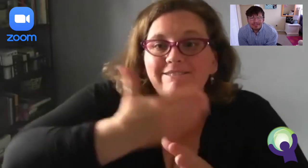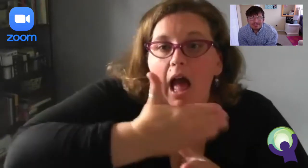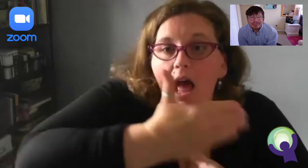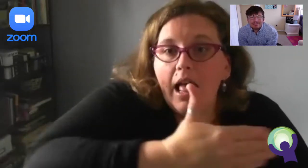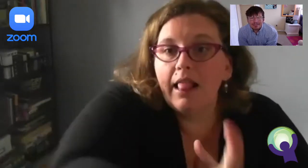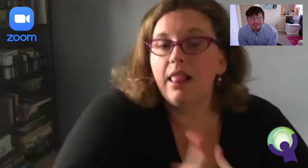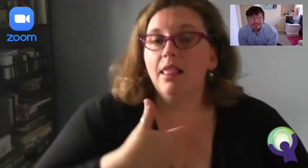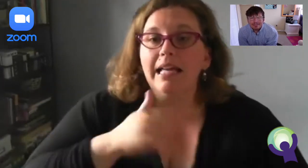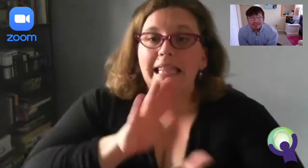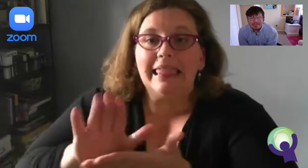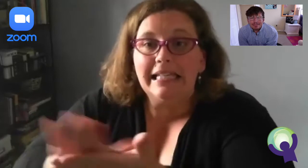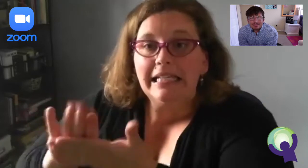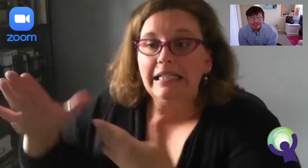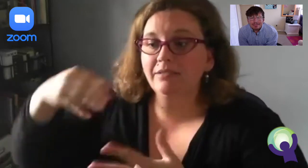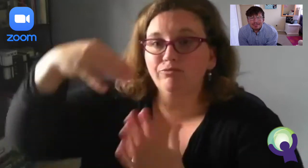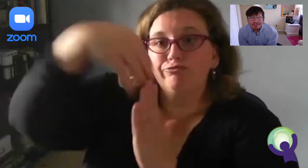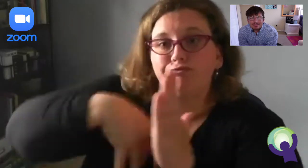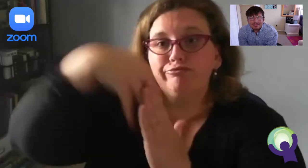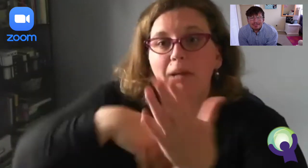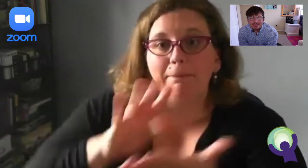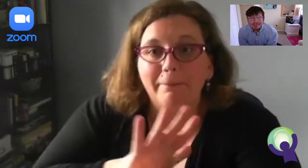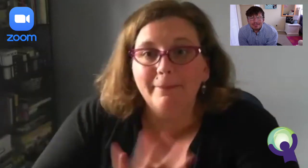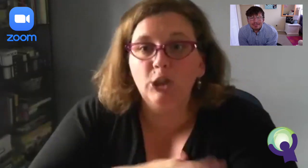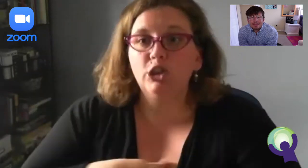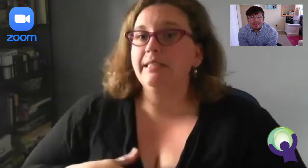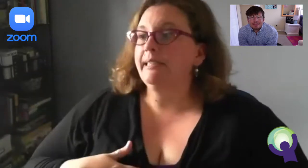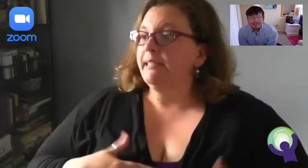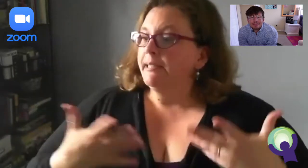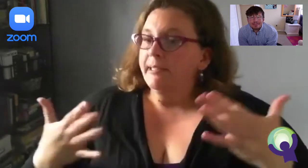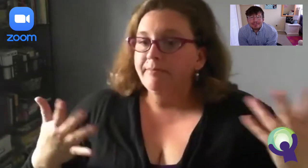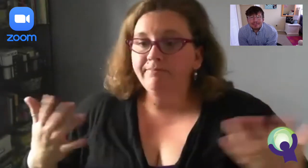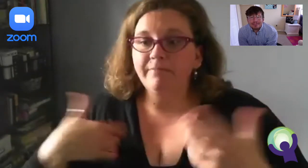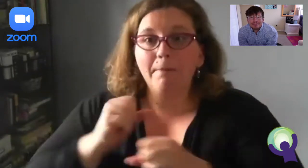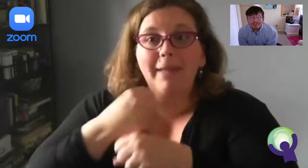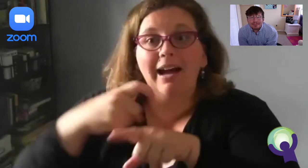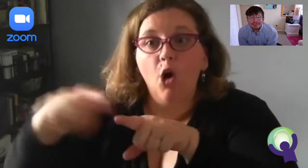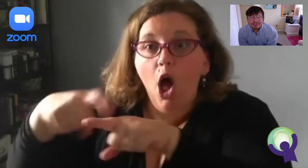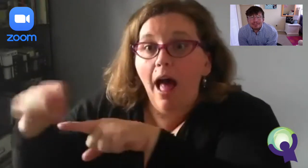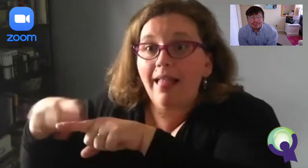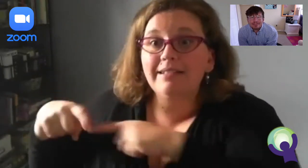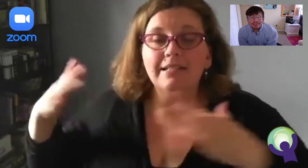and so I did filing and paperwork and cleaning and shredding and